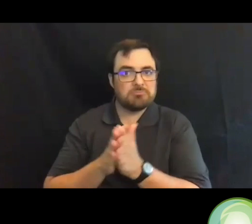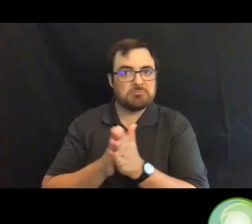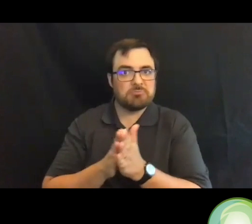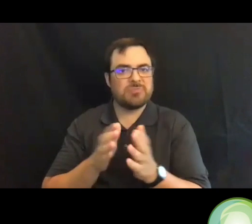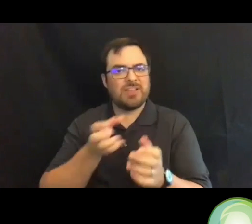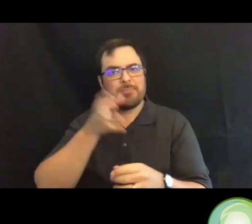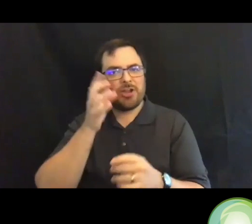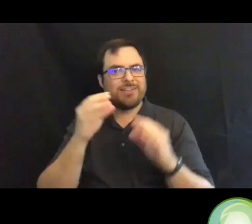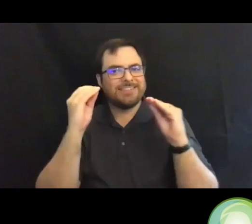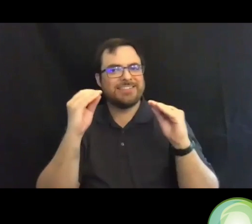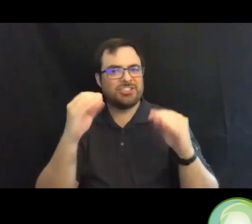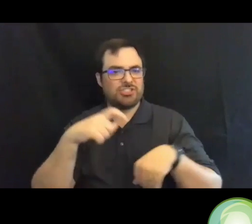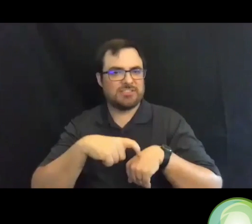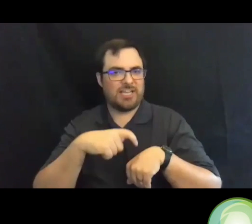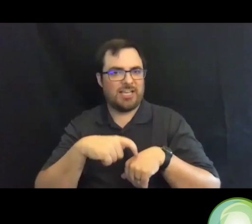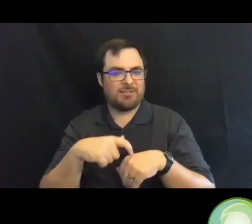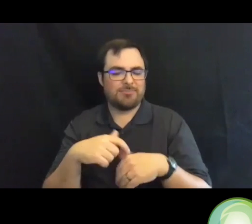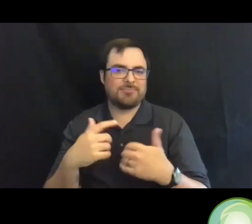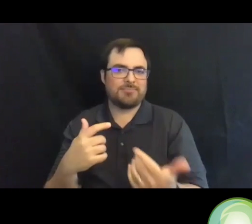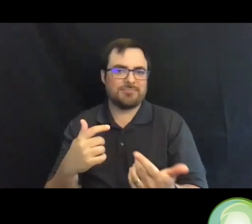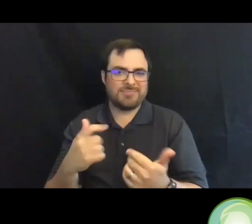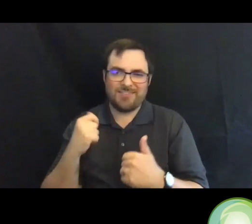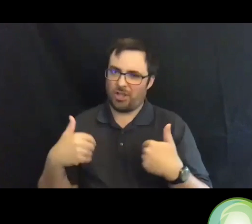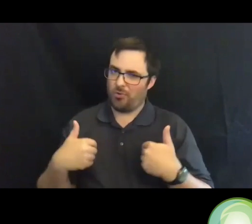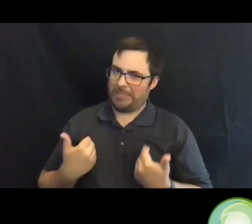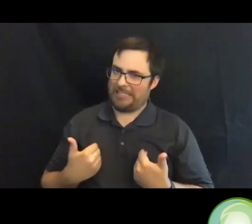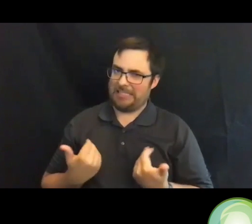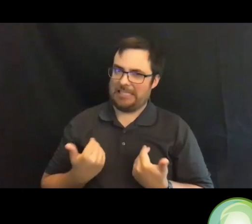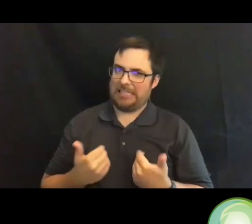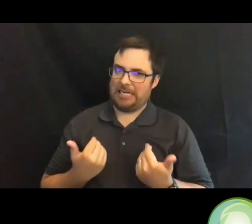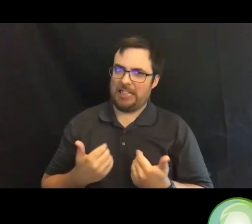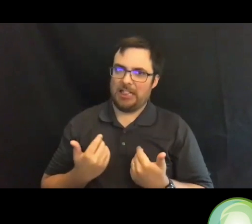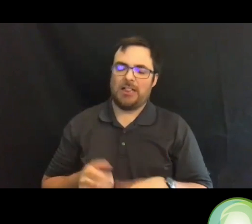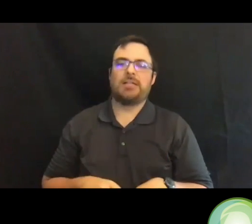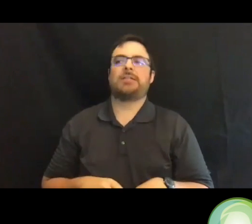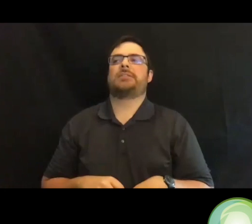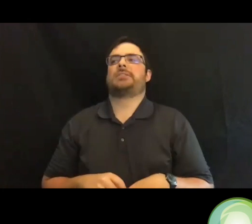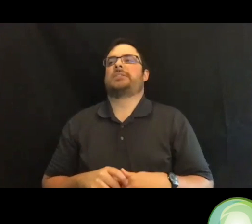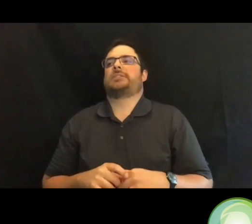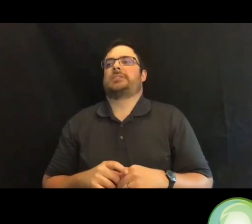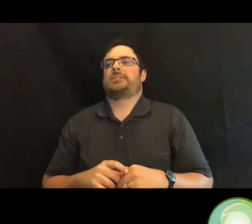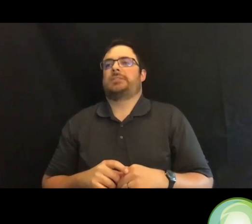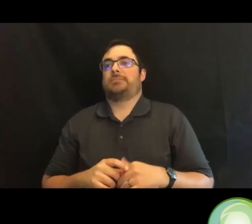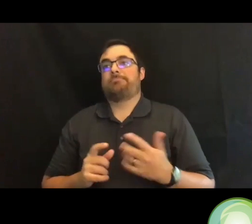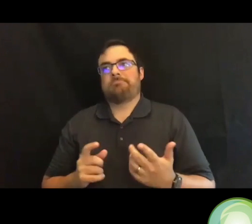than therapy time, especially with their really littles might I think be more beneficial than trying to force through